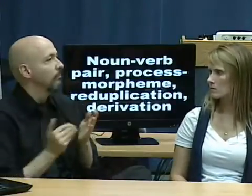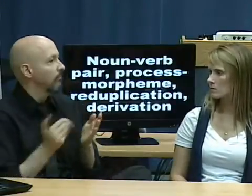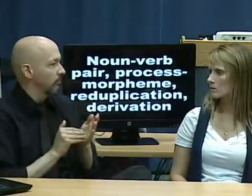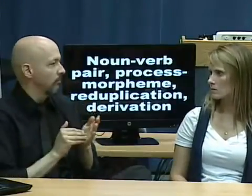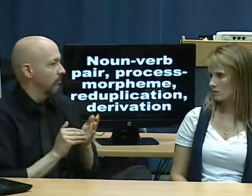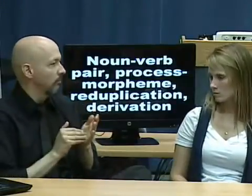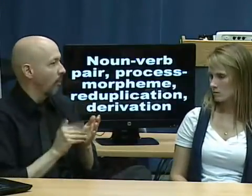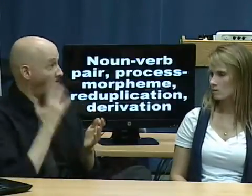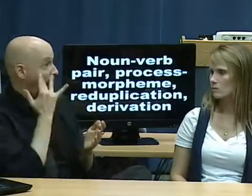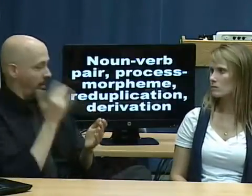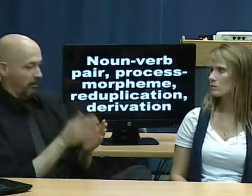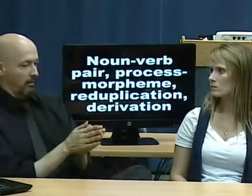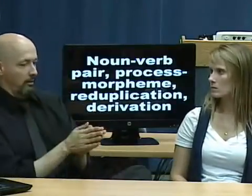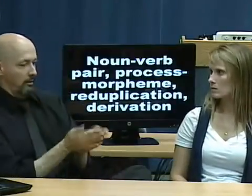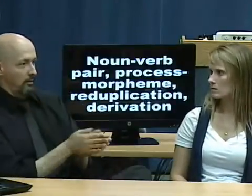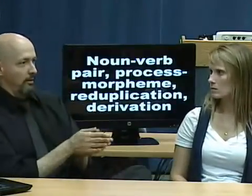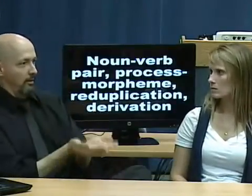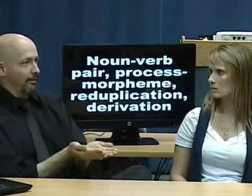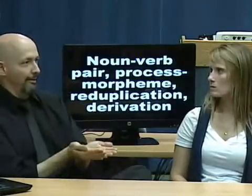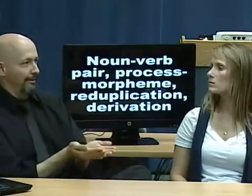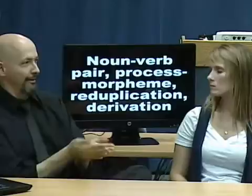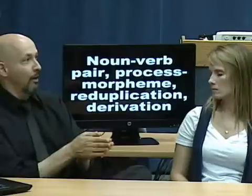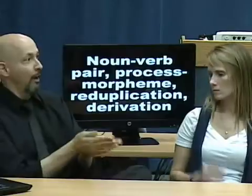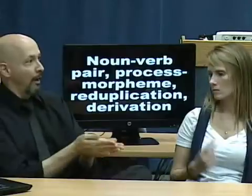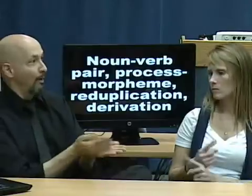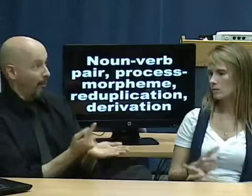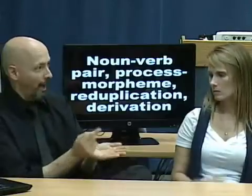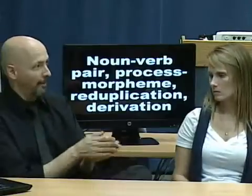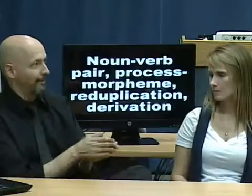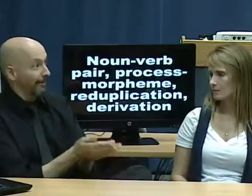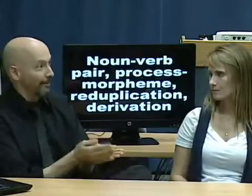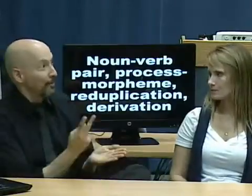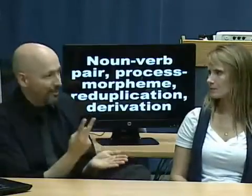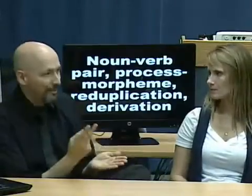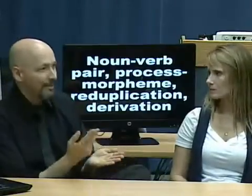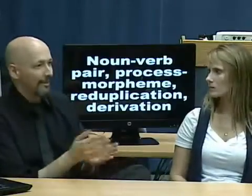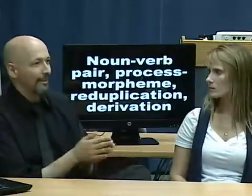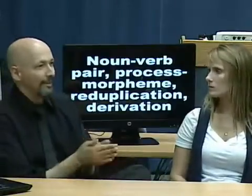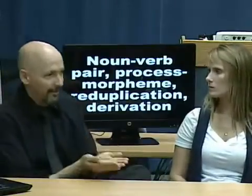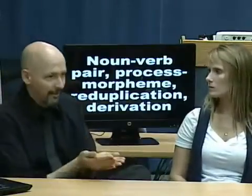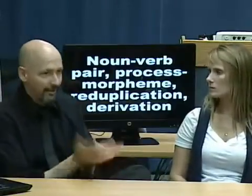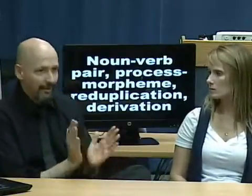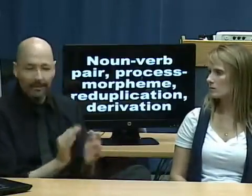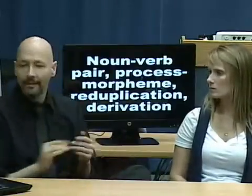3) Reduplication Why? "Open book" (one movement) is made into the noun "book" with two movements.